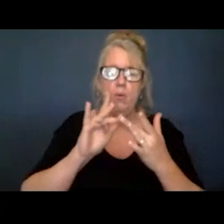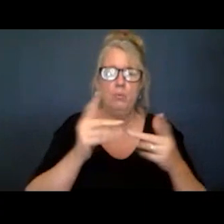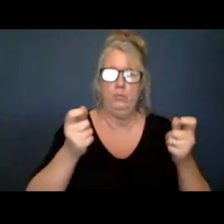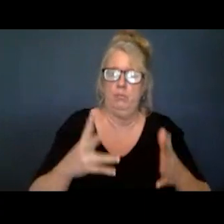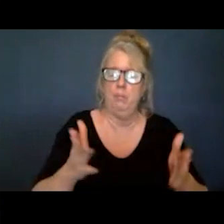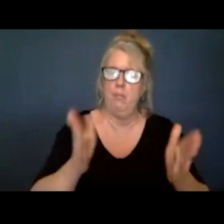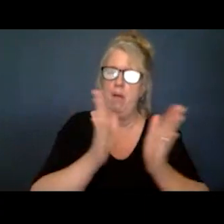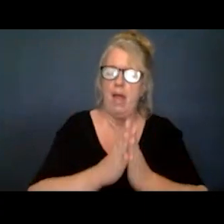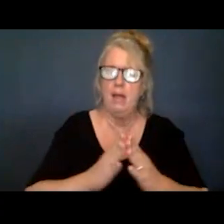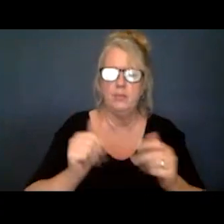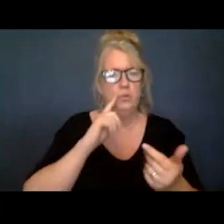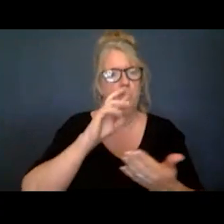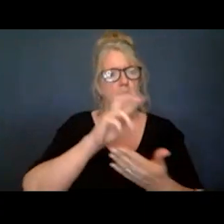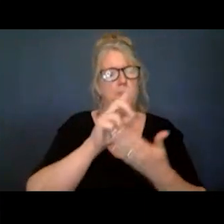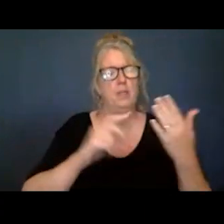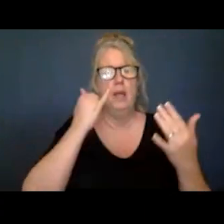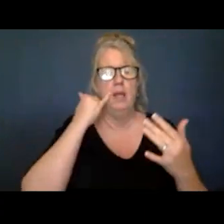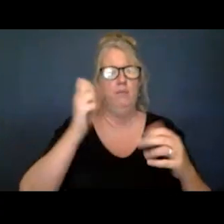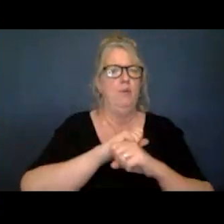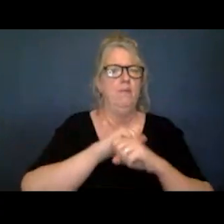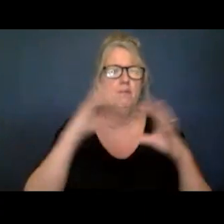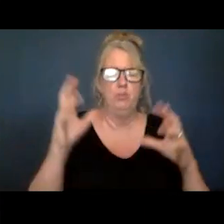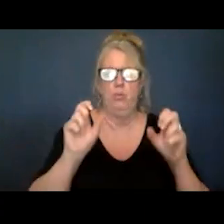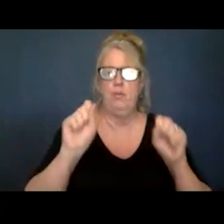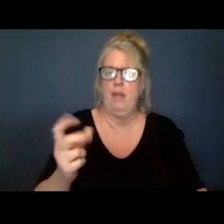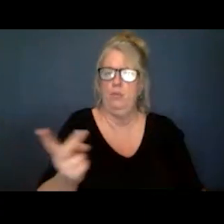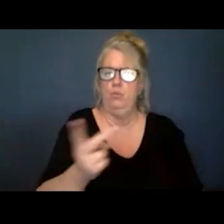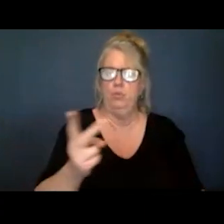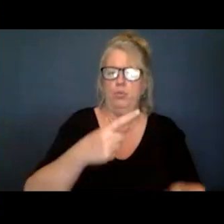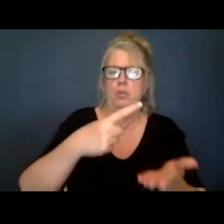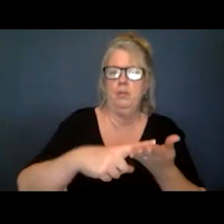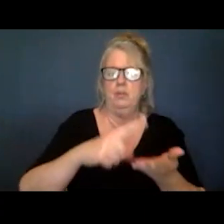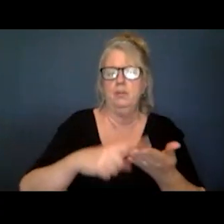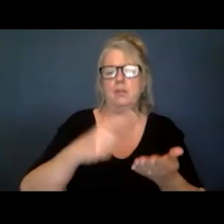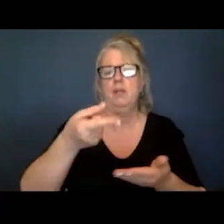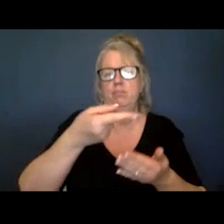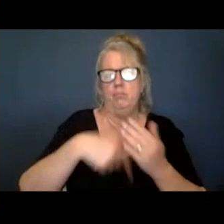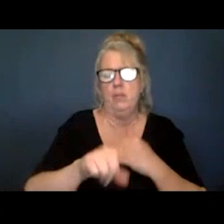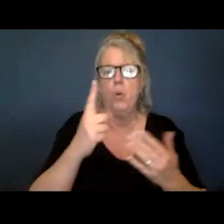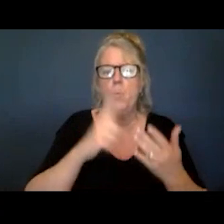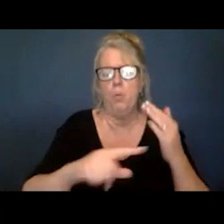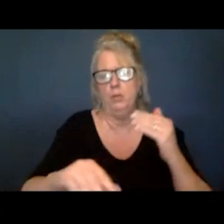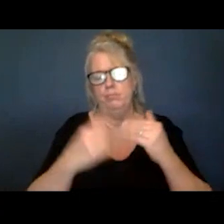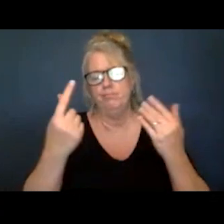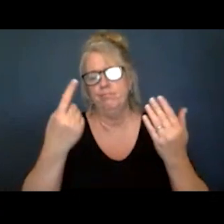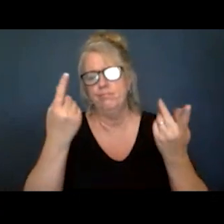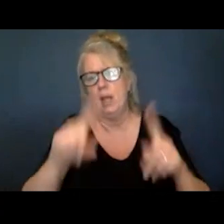them to design a visual calendar so that you too can discuss next week what's on the horizon. Two